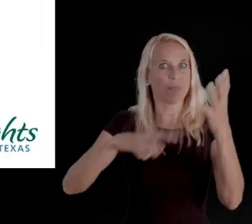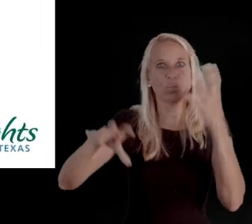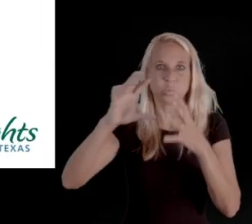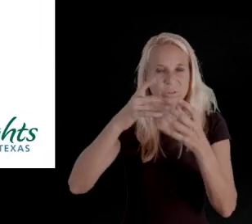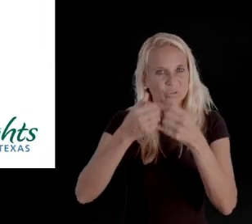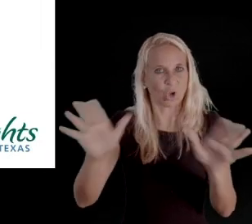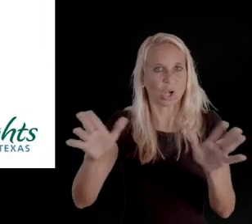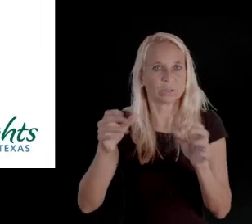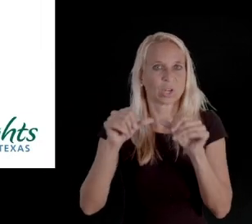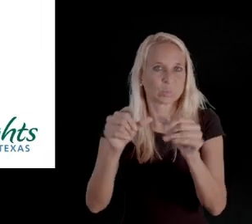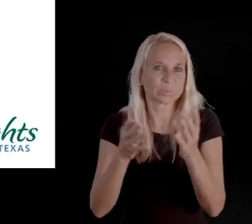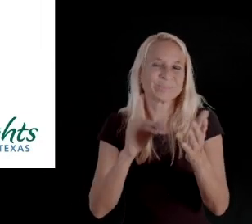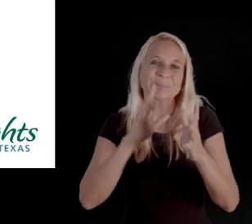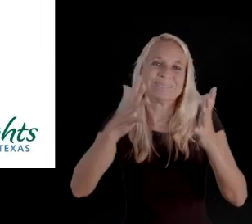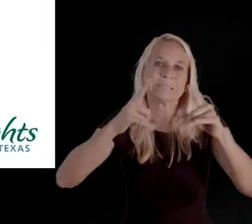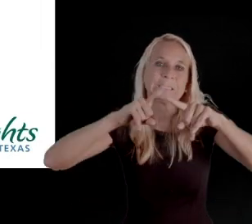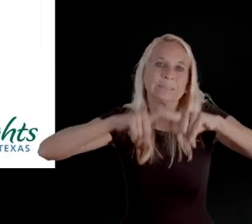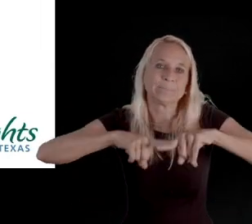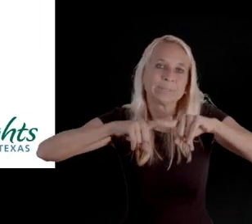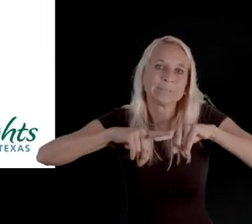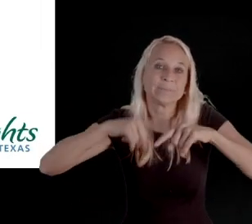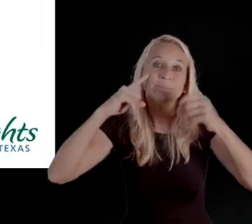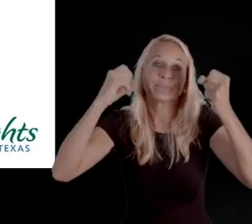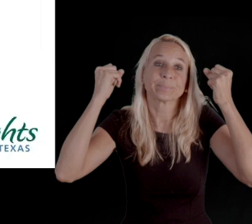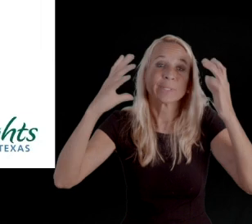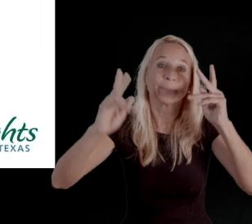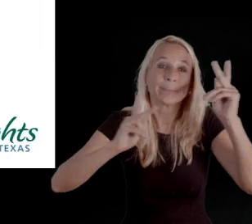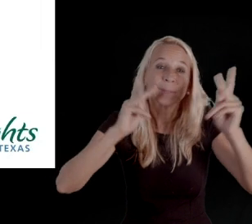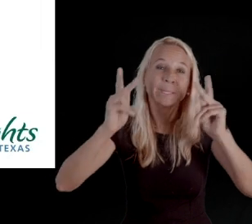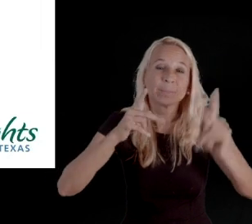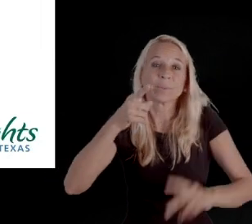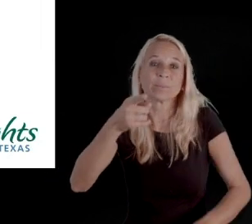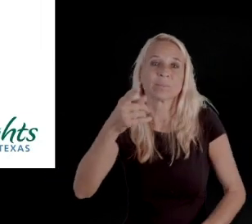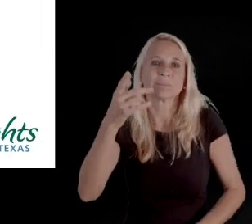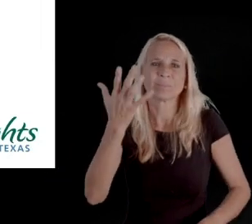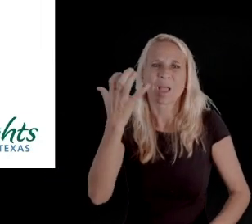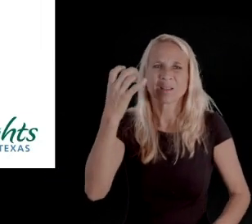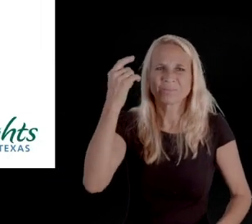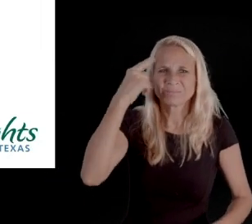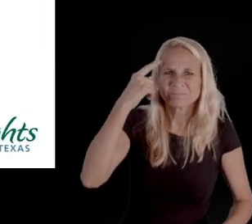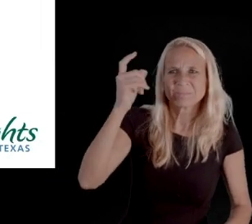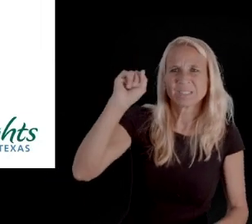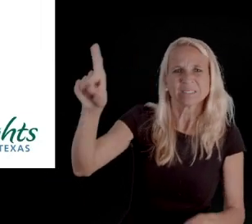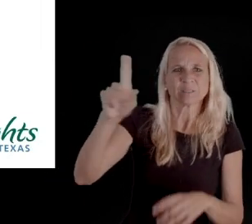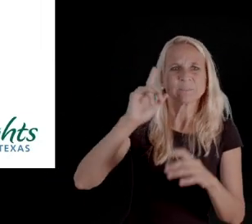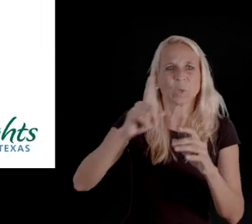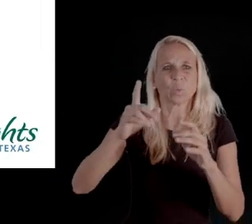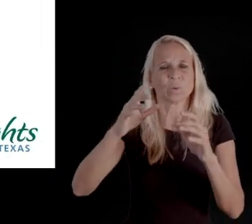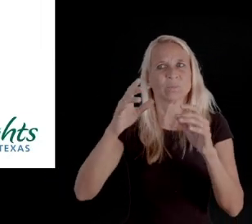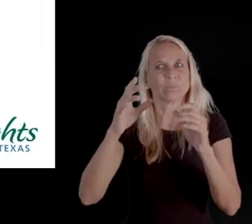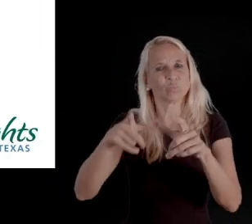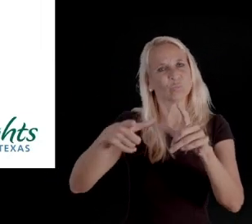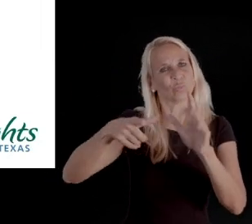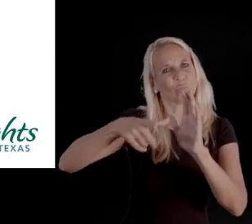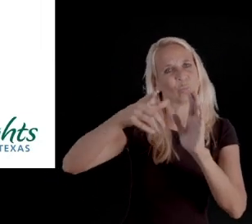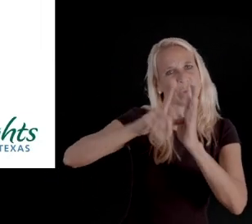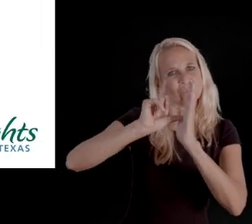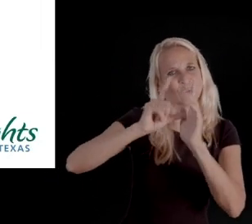So it just depends. For a lot of people you might consider request an administrative review to see, you know, what the outcome is going to be.